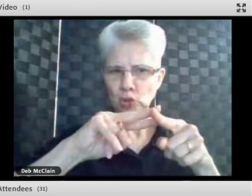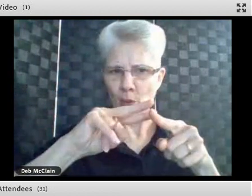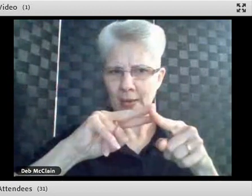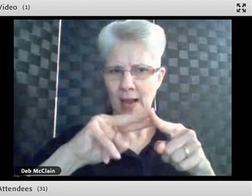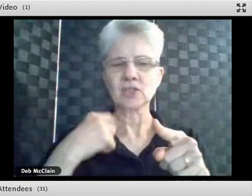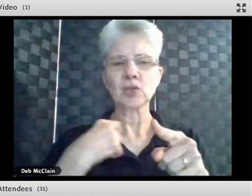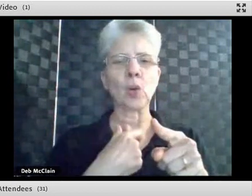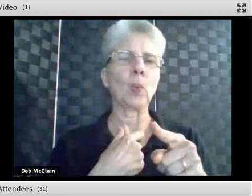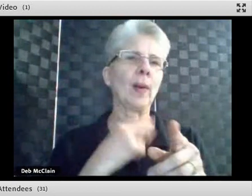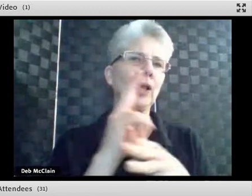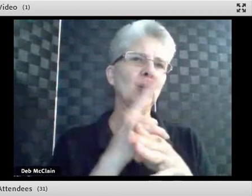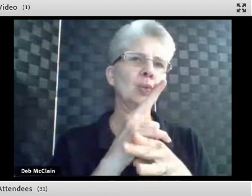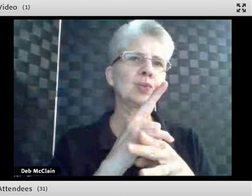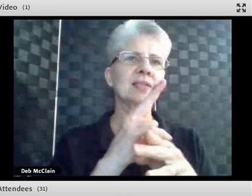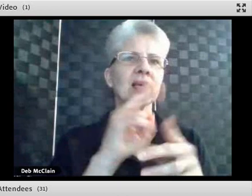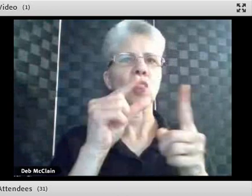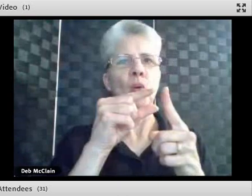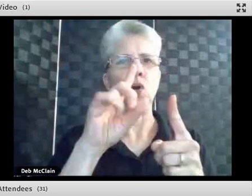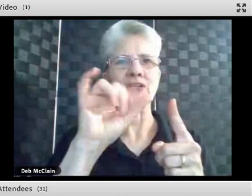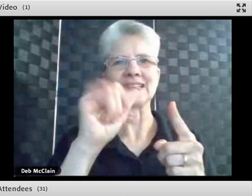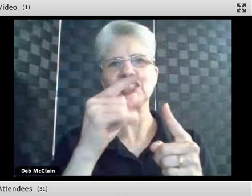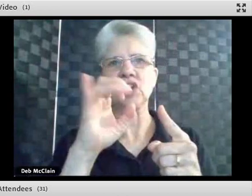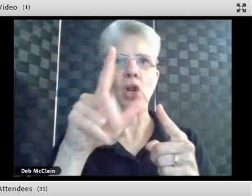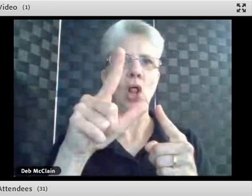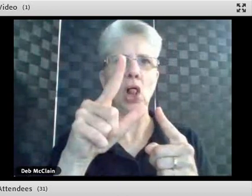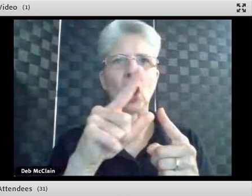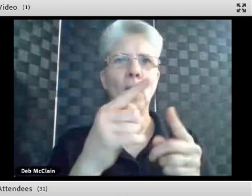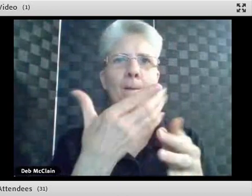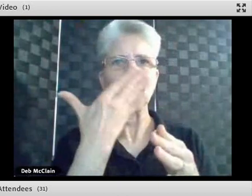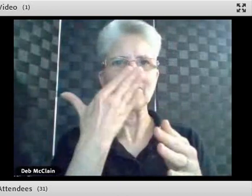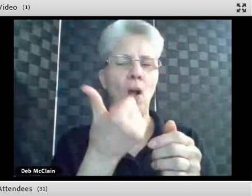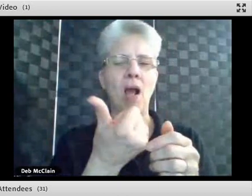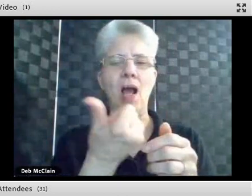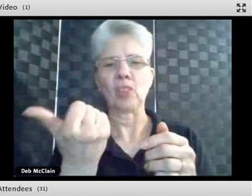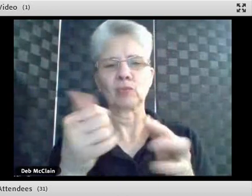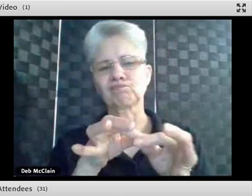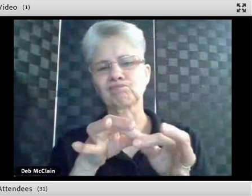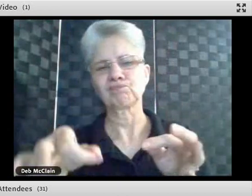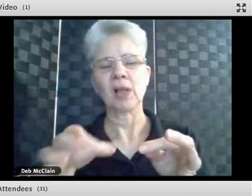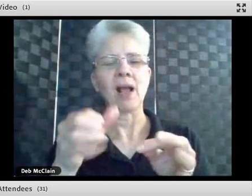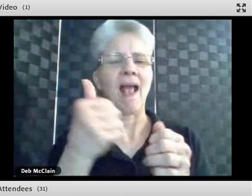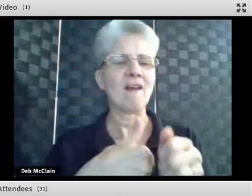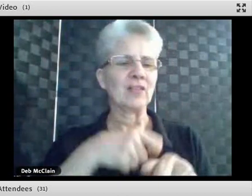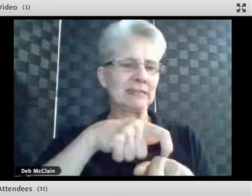We throw "digital" in front of everything these days, and I did want to just say that today